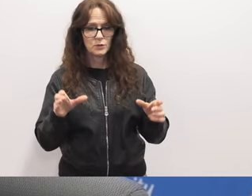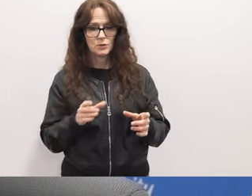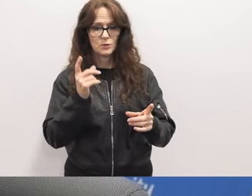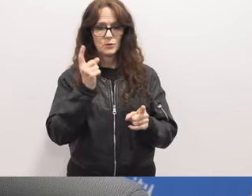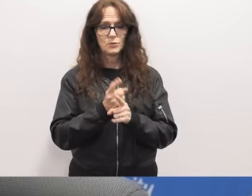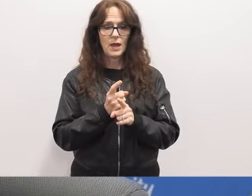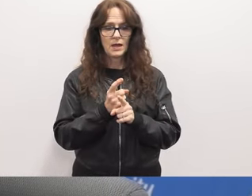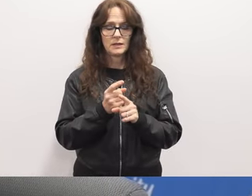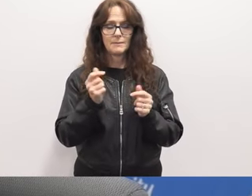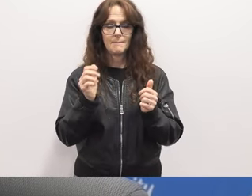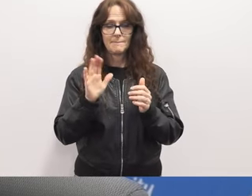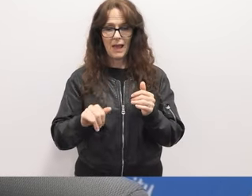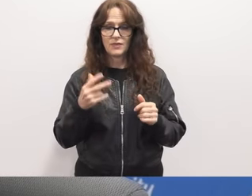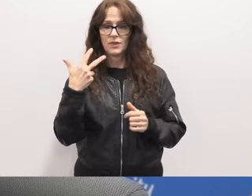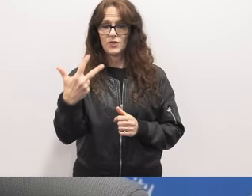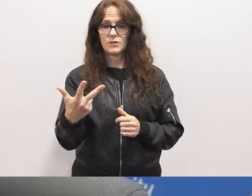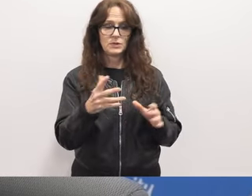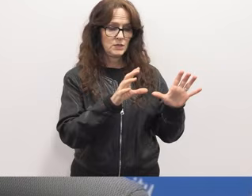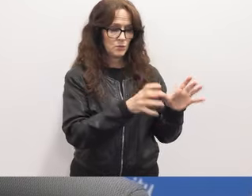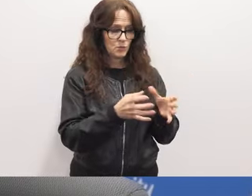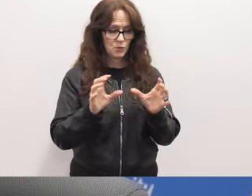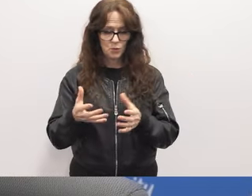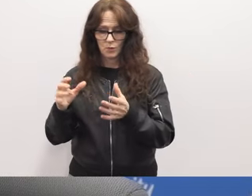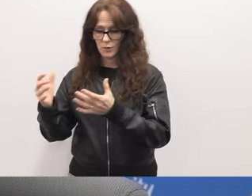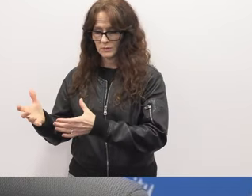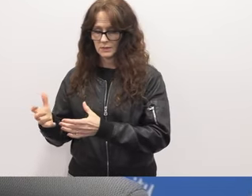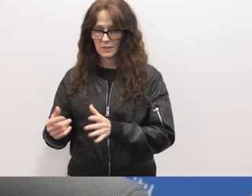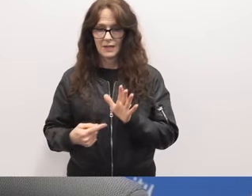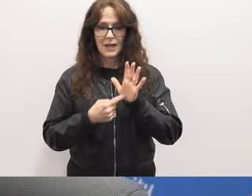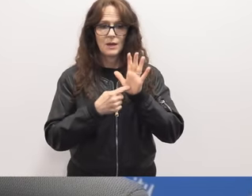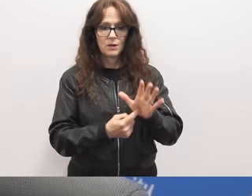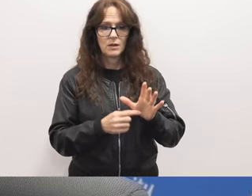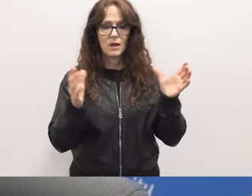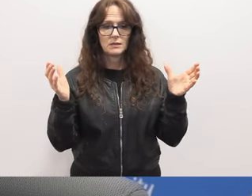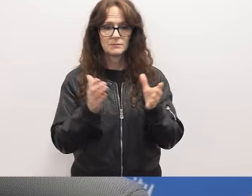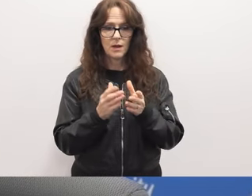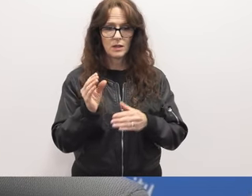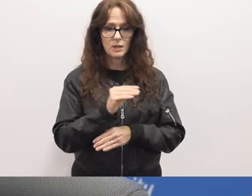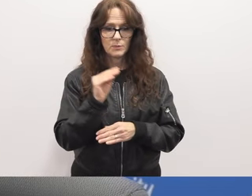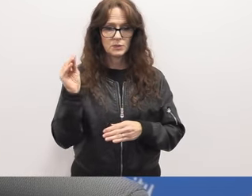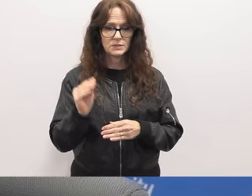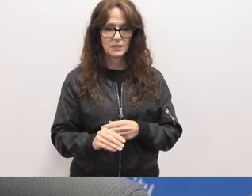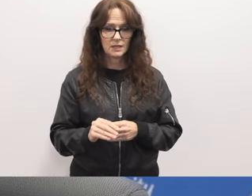English learners and Black students, because they represent a smaller percentage of our students.